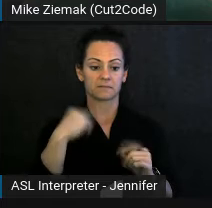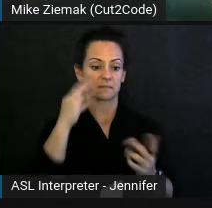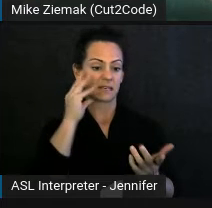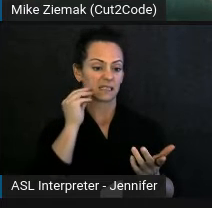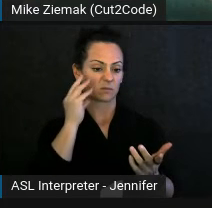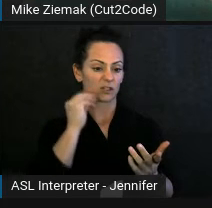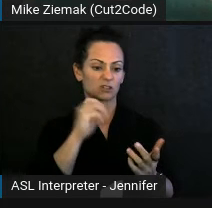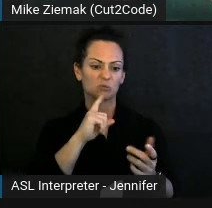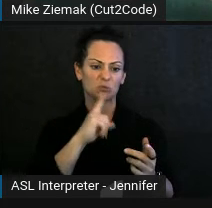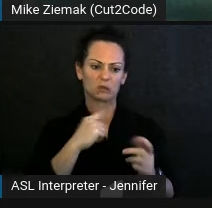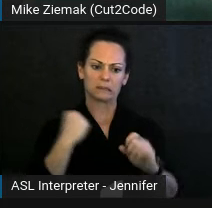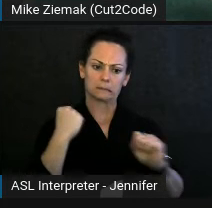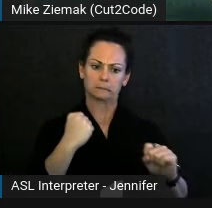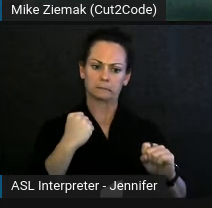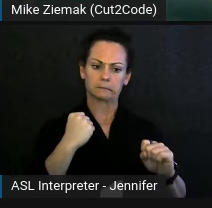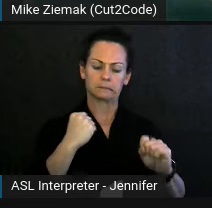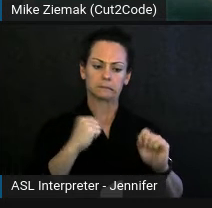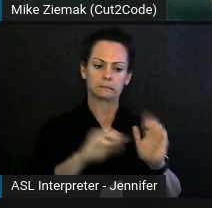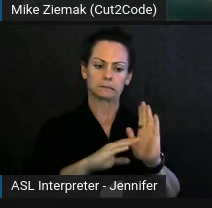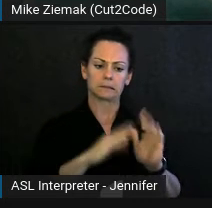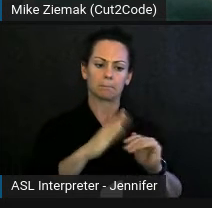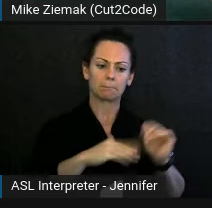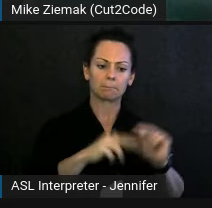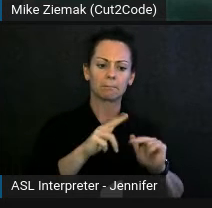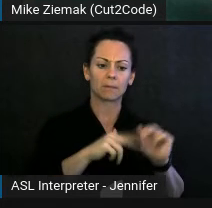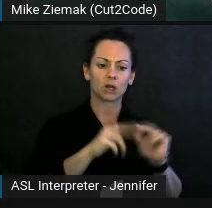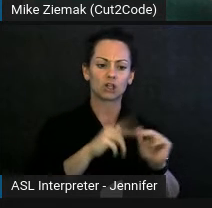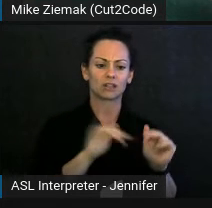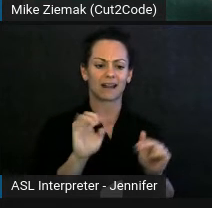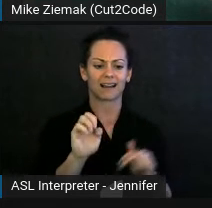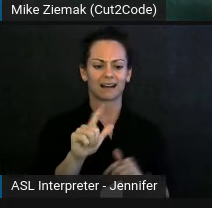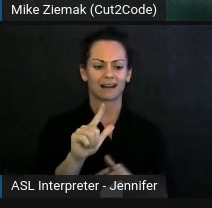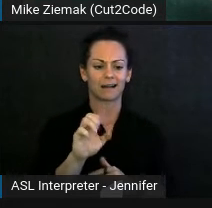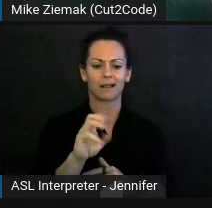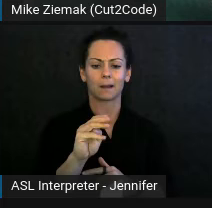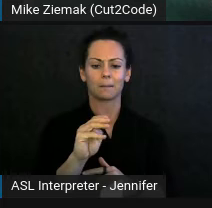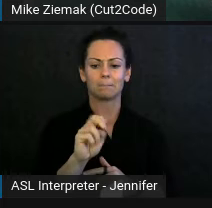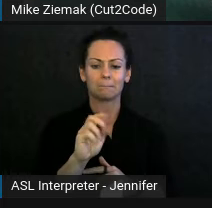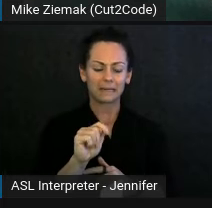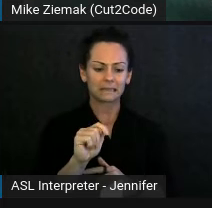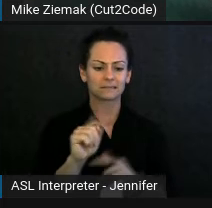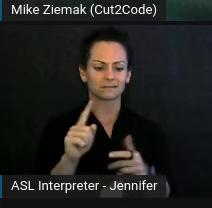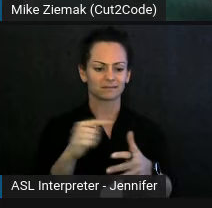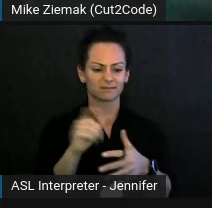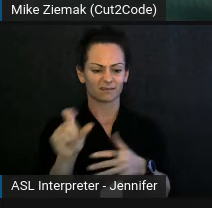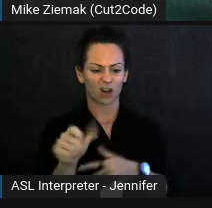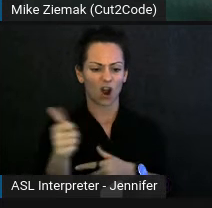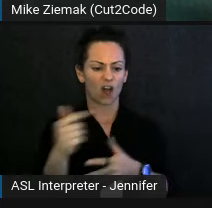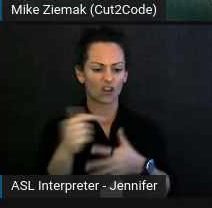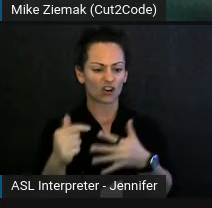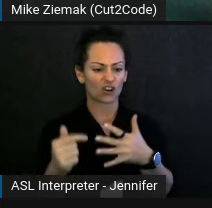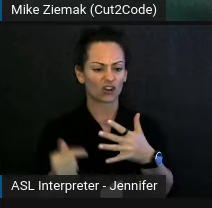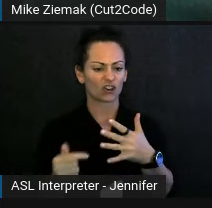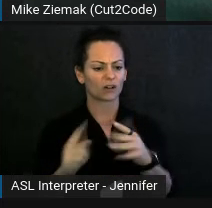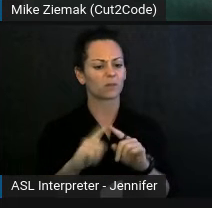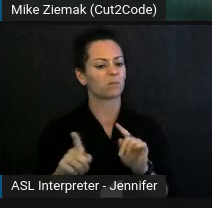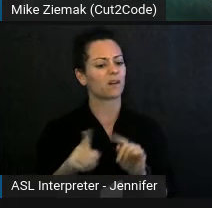like Elementor and the like, but I'm pretty sure that they should provide similar options.